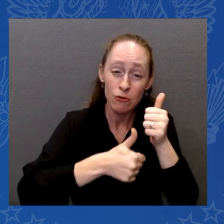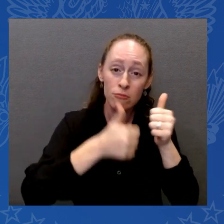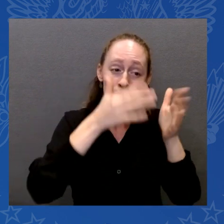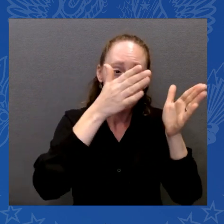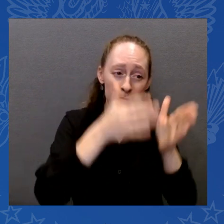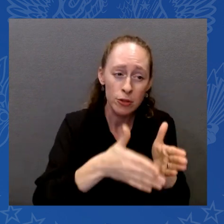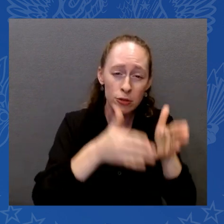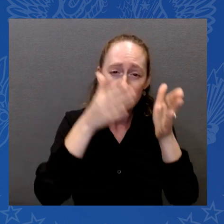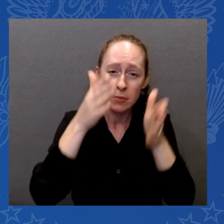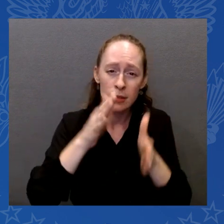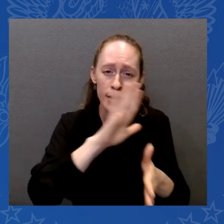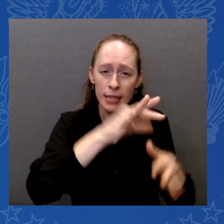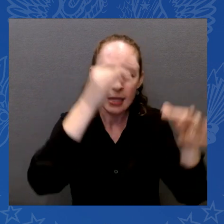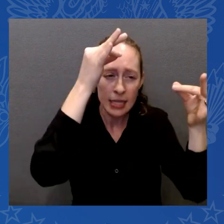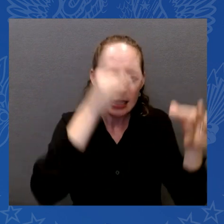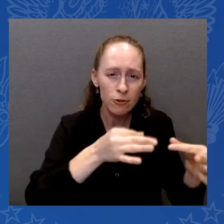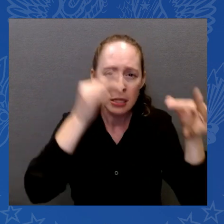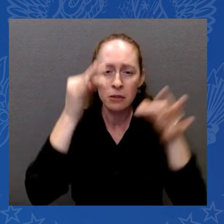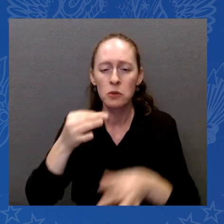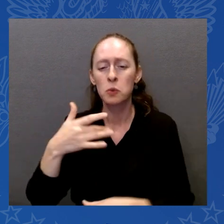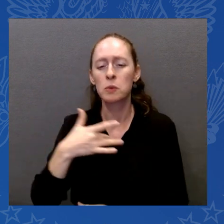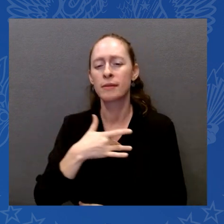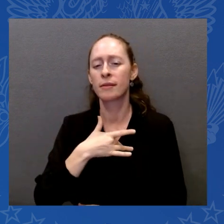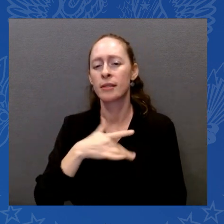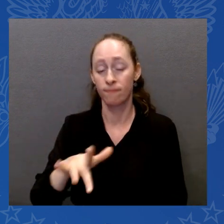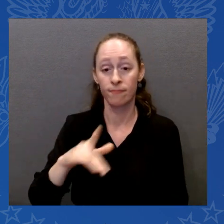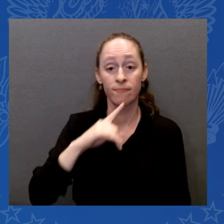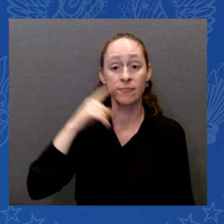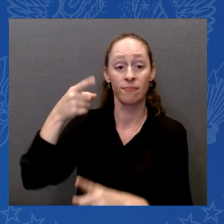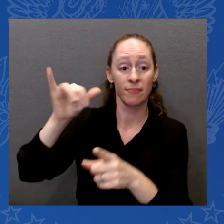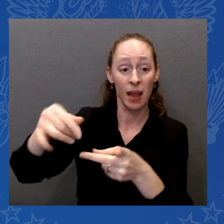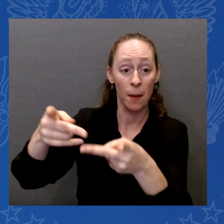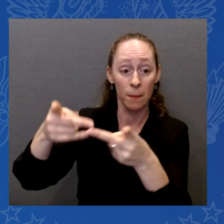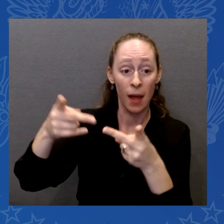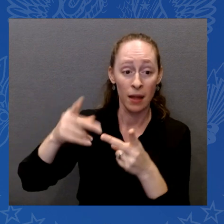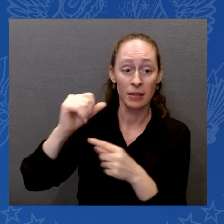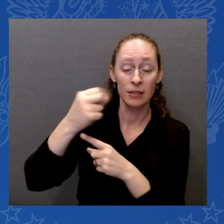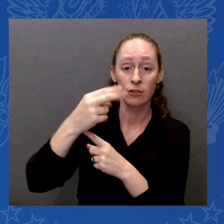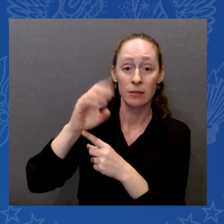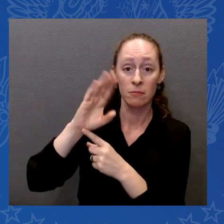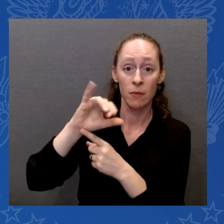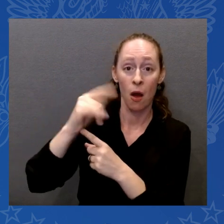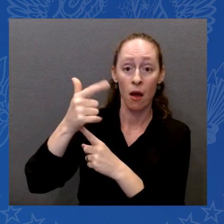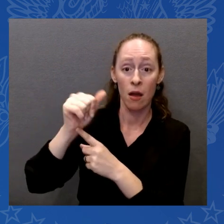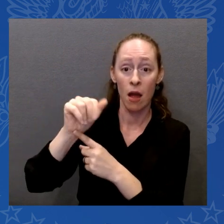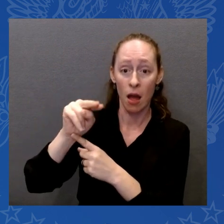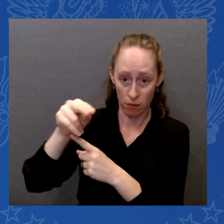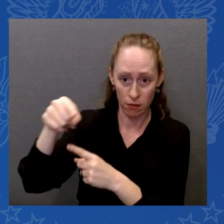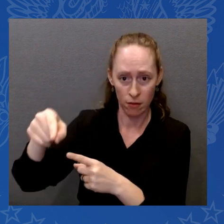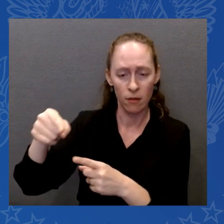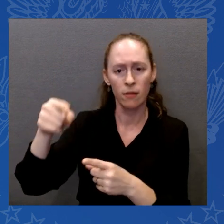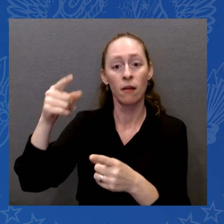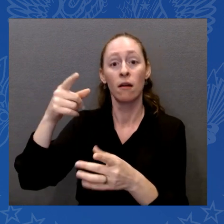where the district attorney has specifically said that he will prosecute physicians, can I count on him to trust my clinical judgment?